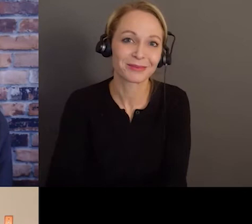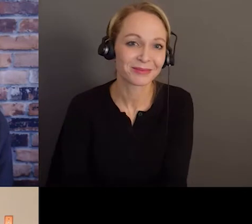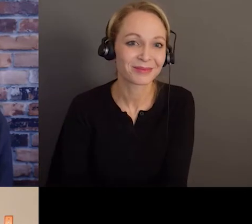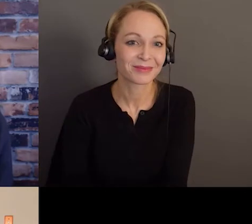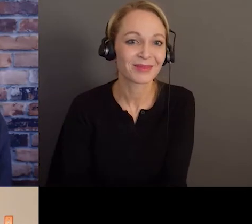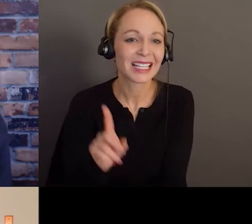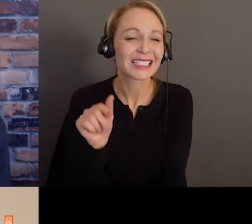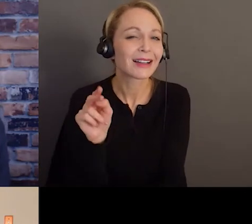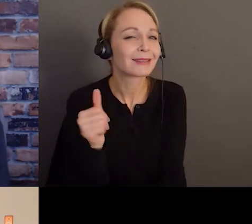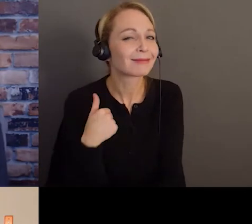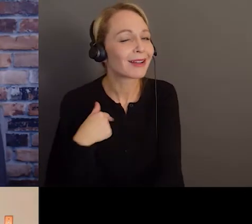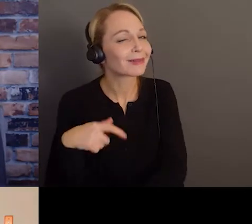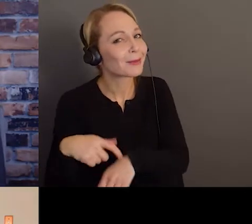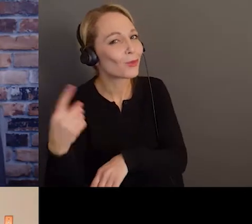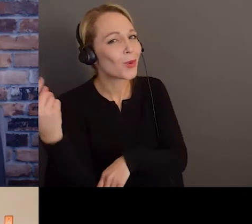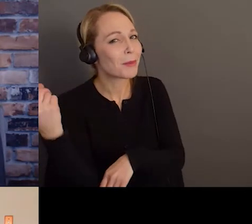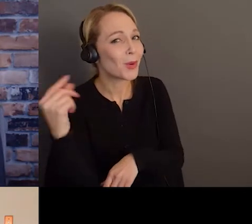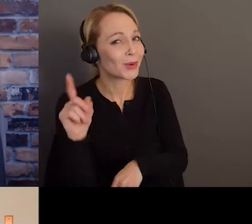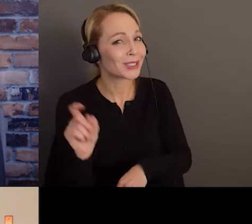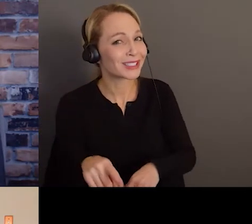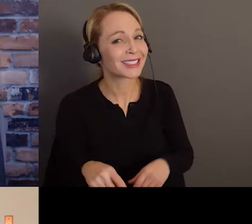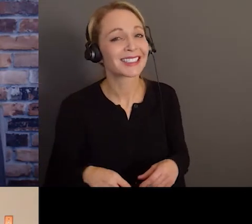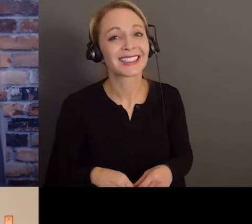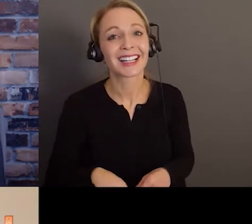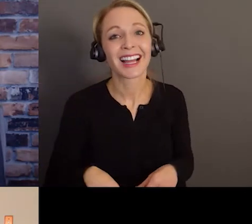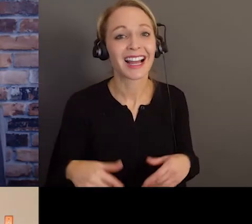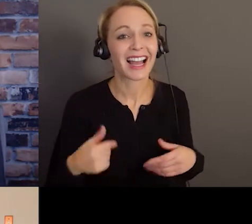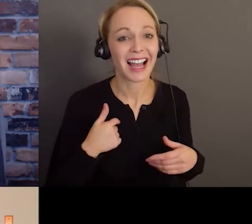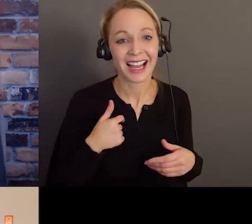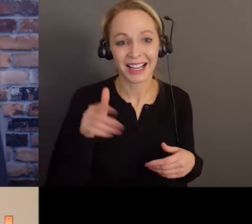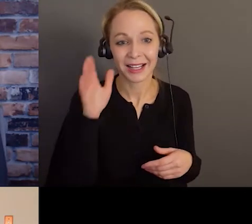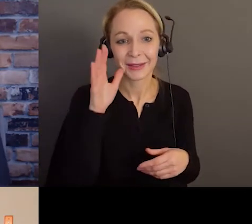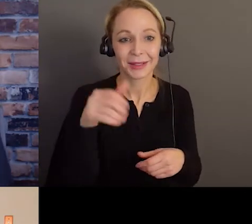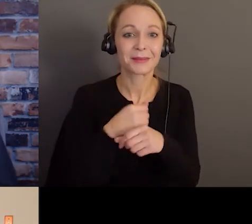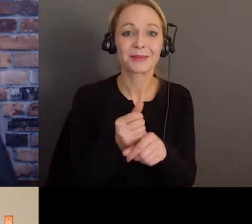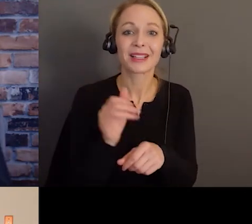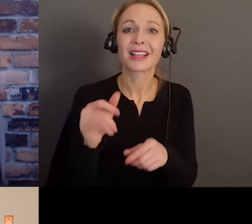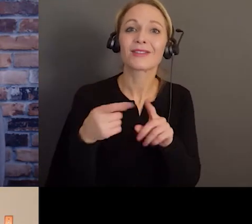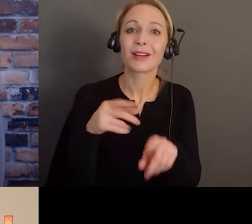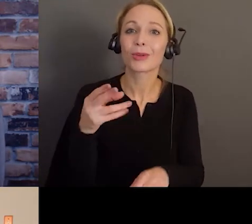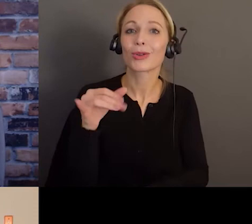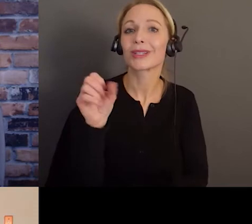AND I'M GOING TO MAKE IT FROM CHRIS MOYER.